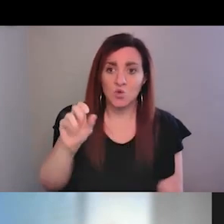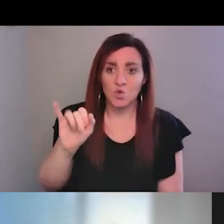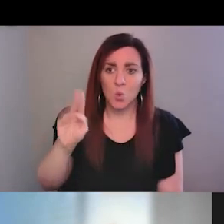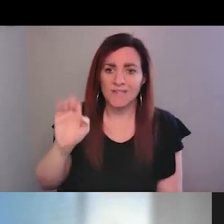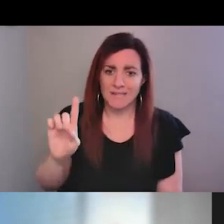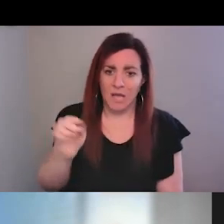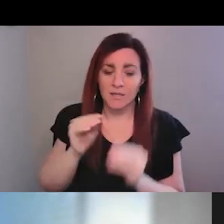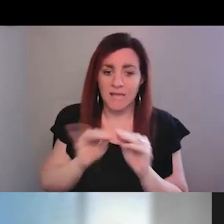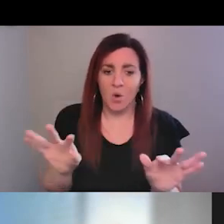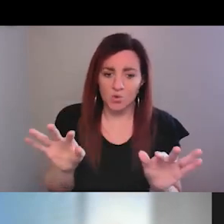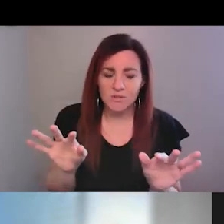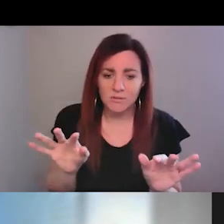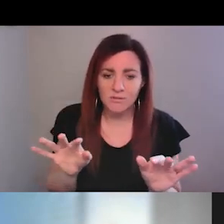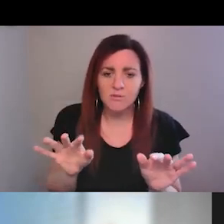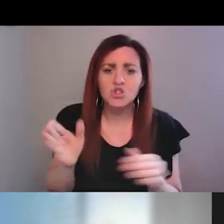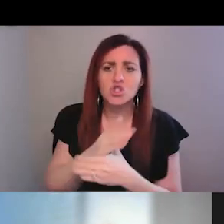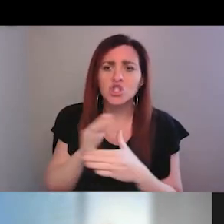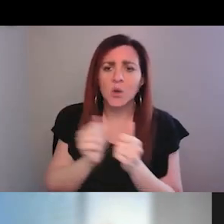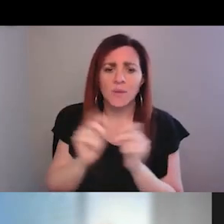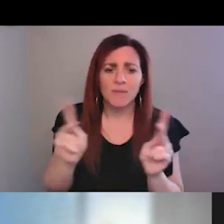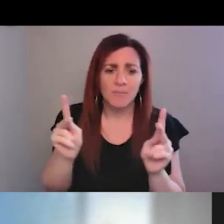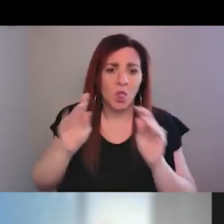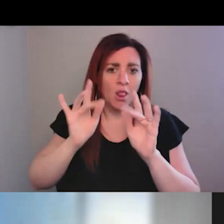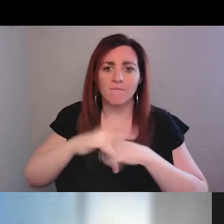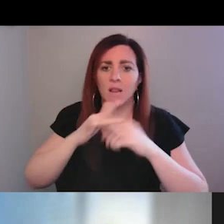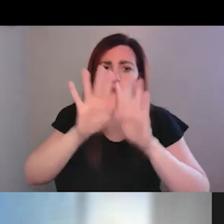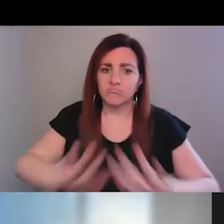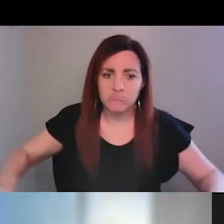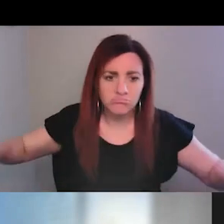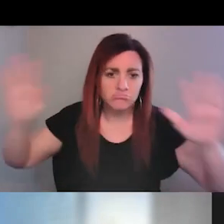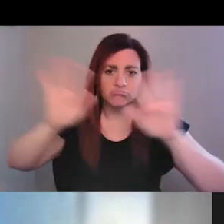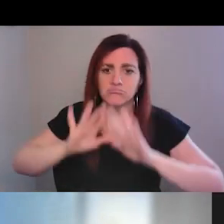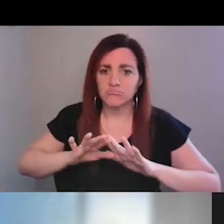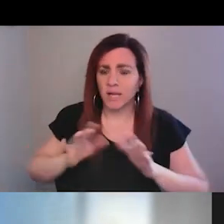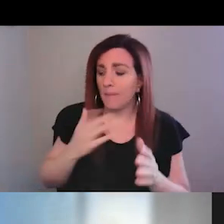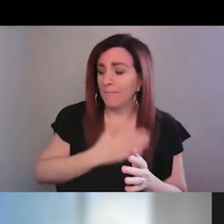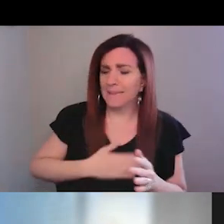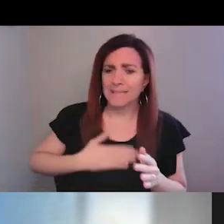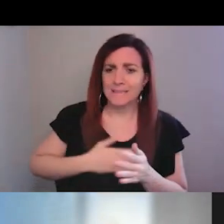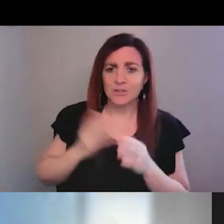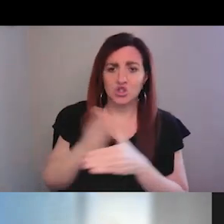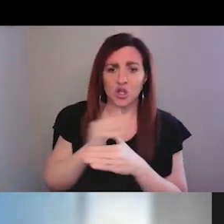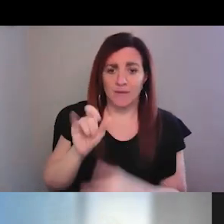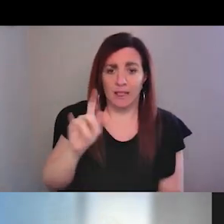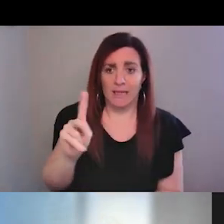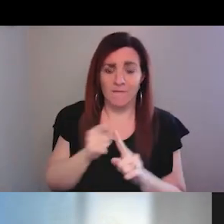MAKE SURE THAT YOU SHARE THAT AND THAT IS AVAILABLE FAR AND WIDE. PLEASE GRAB THE LINK IN THE CHAT IS SHARE WITH YOUR SOCIAL MEDIA